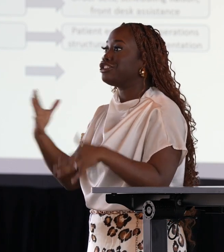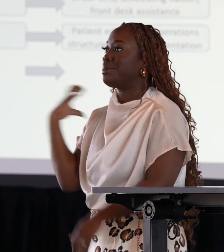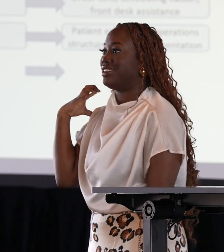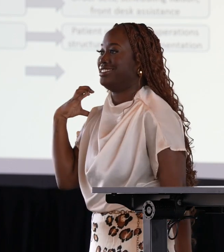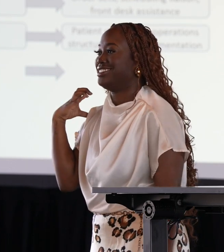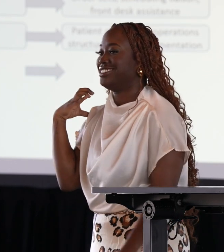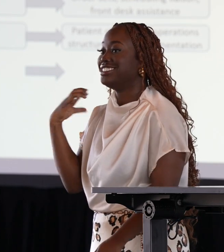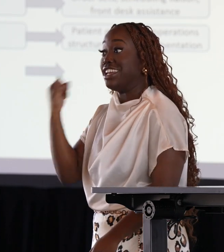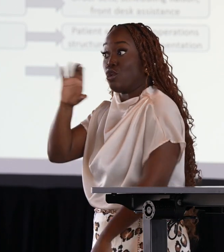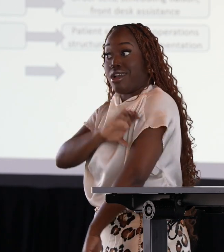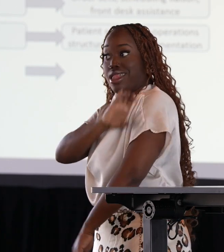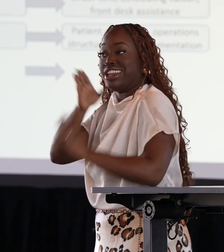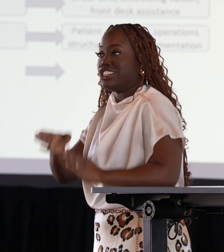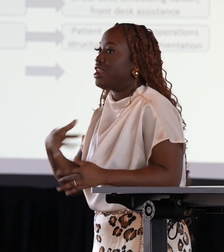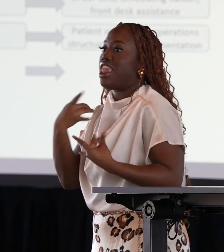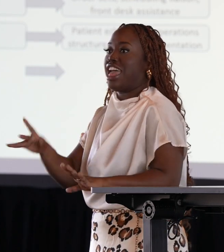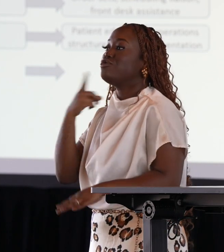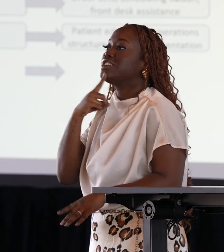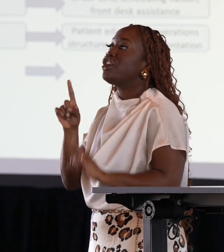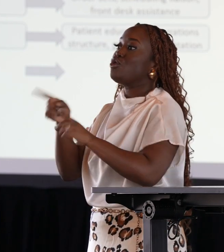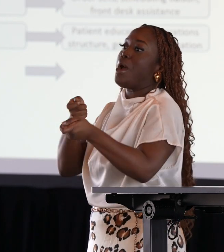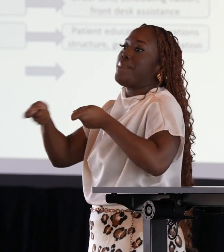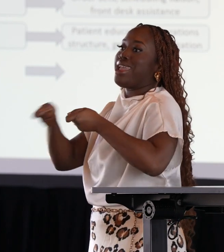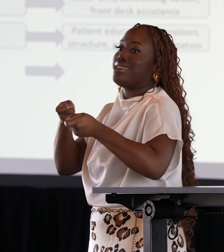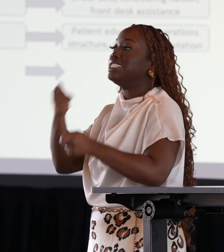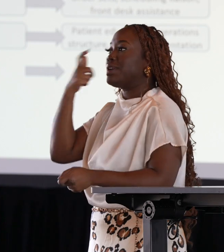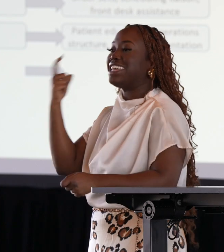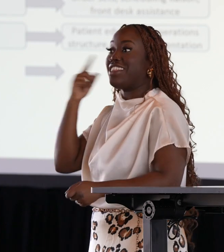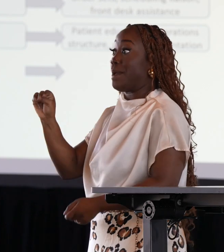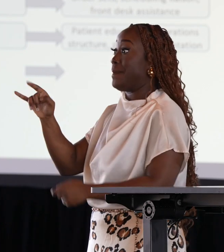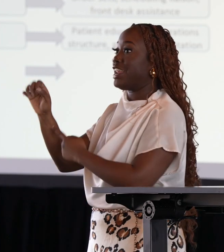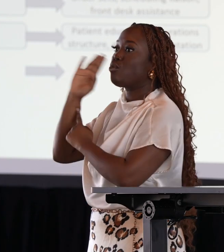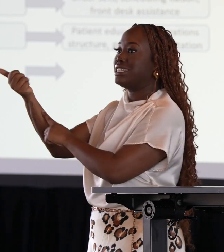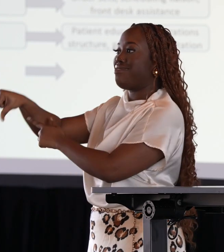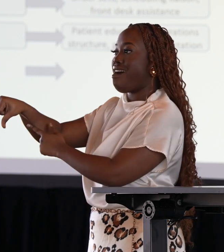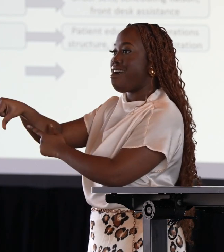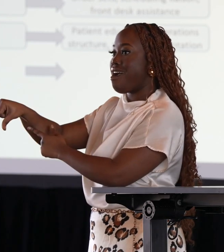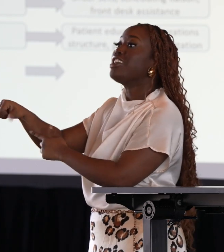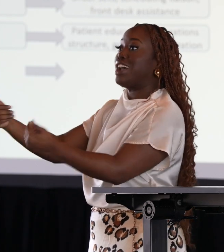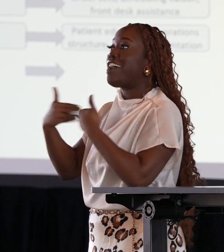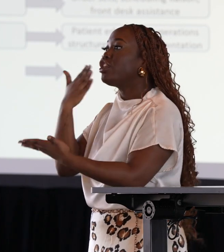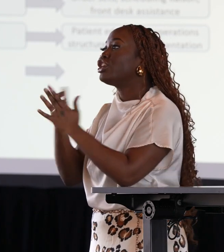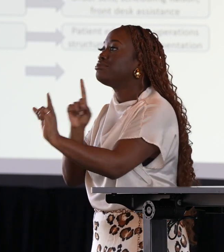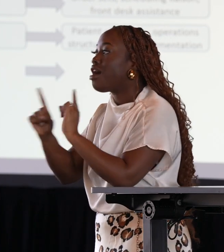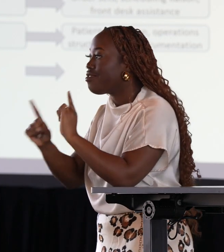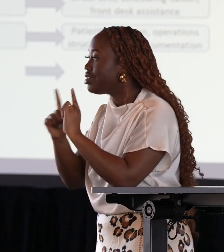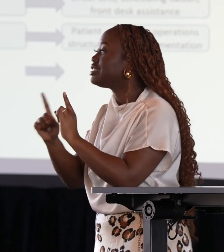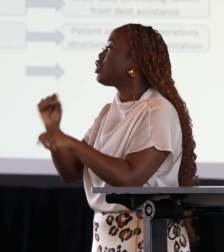you're if you're a clinician, they don't like you saying you're doing maintenance because they think Medicare is going to deny so having that good conversation and working with